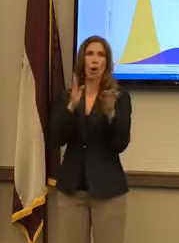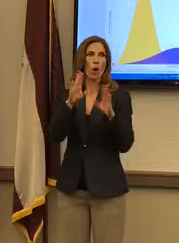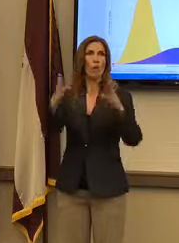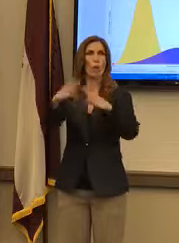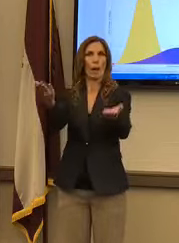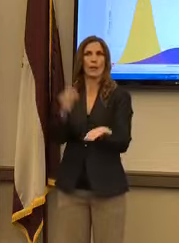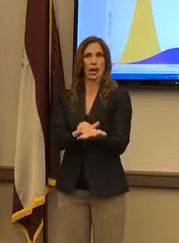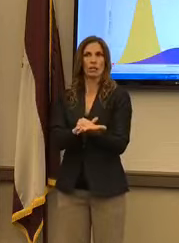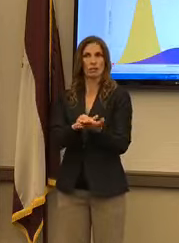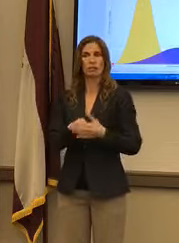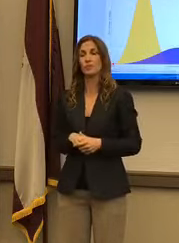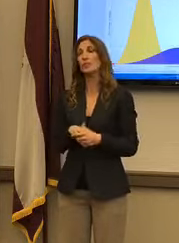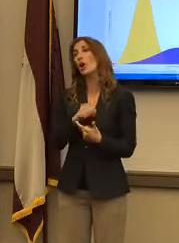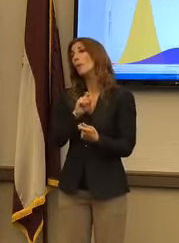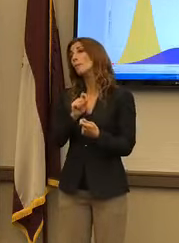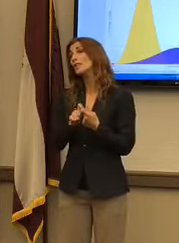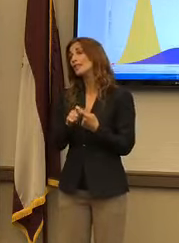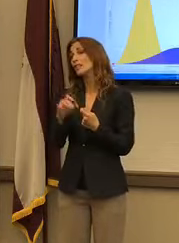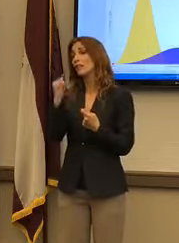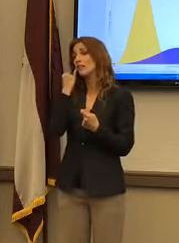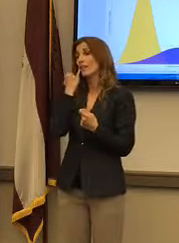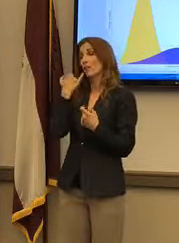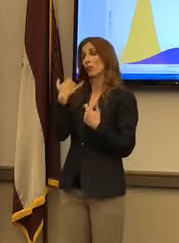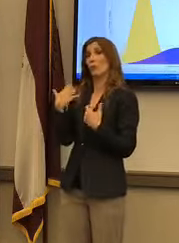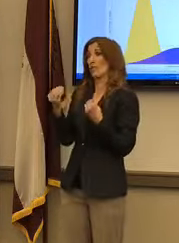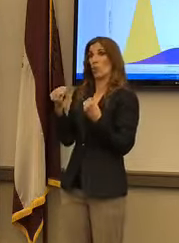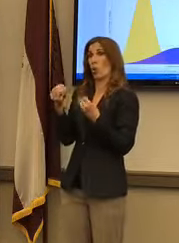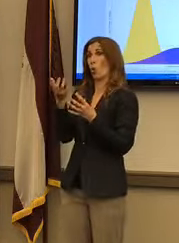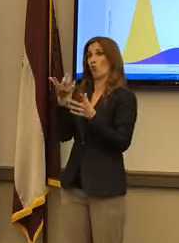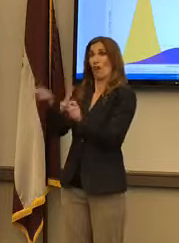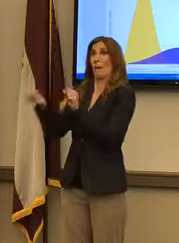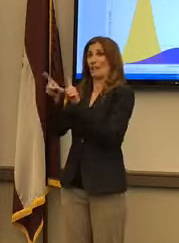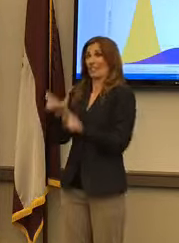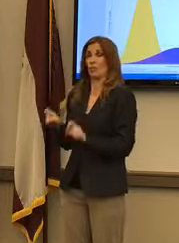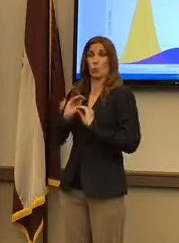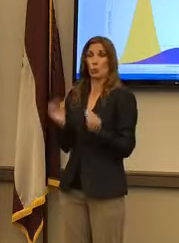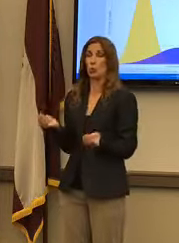particularly in the absence of rapid testing which I continue to hold out